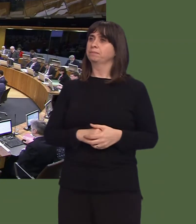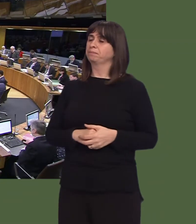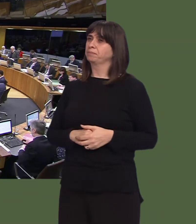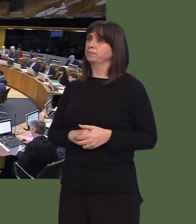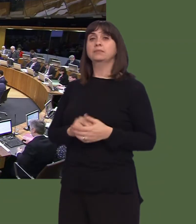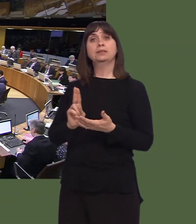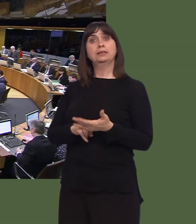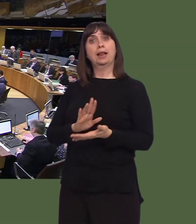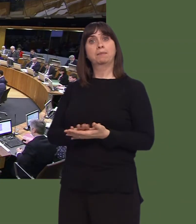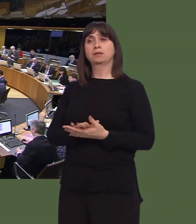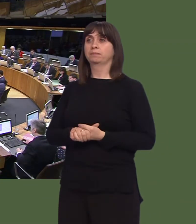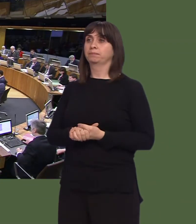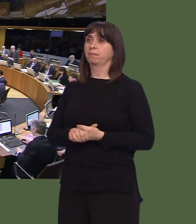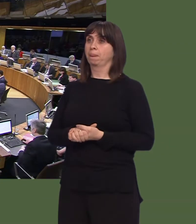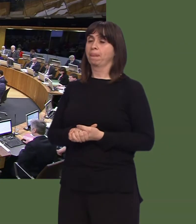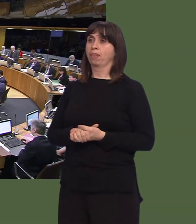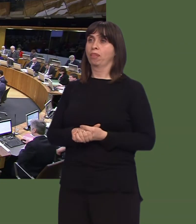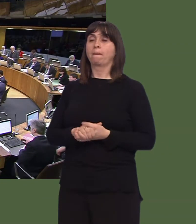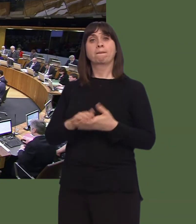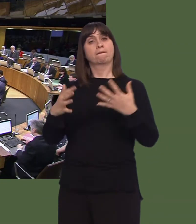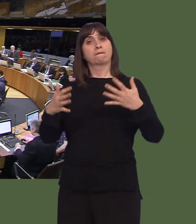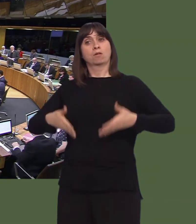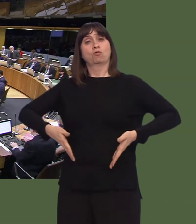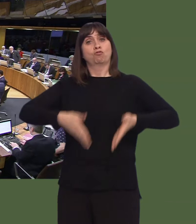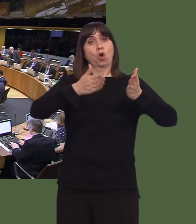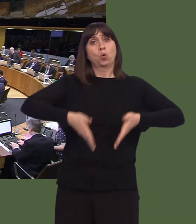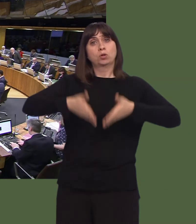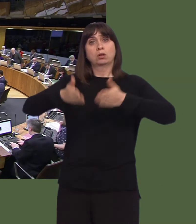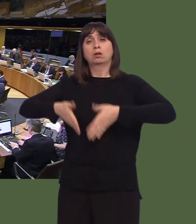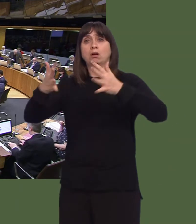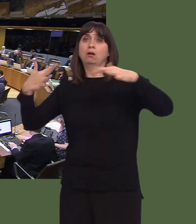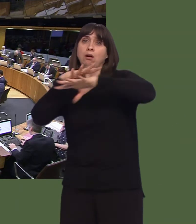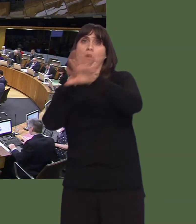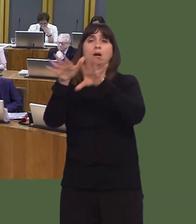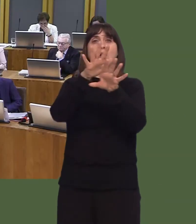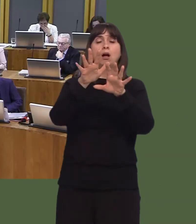Will the First Minister make a statement on upgrades to the road networks in Mid and West Wales? OAQ51958 Carwyn Jones AM: We are continuing to invest